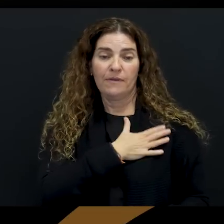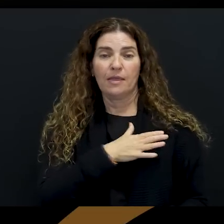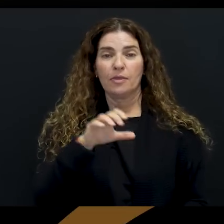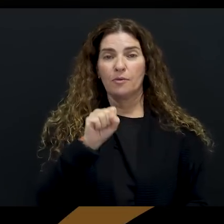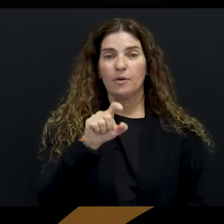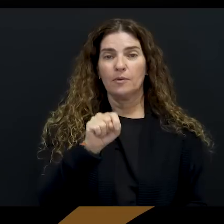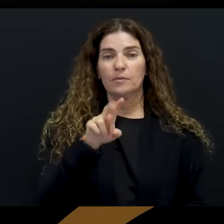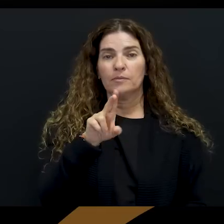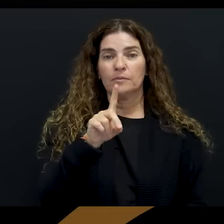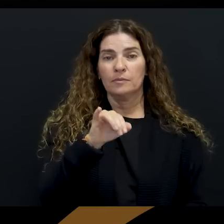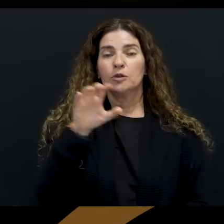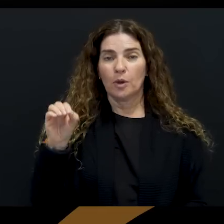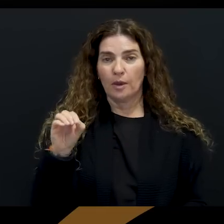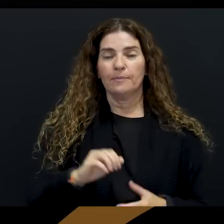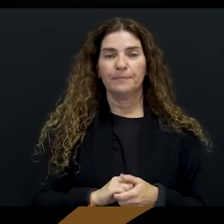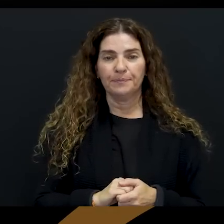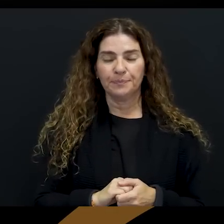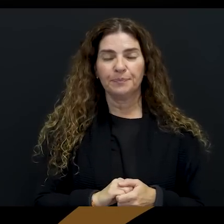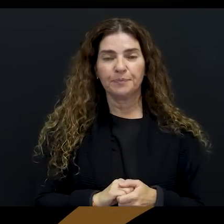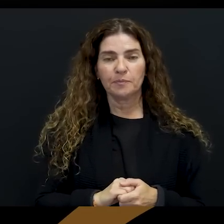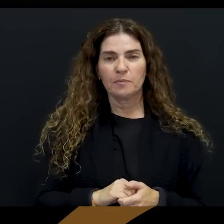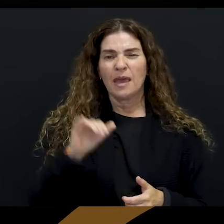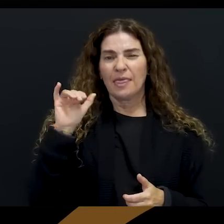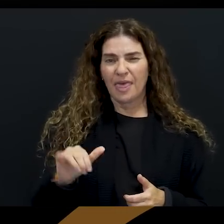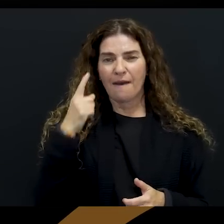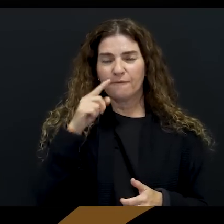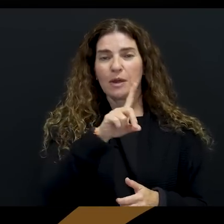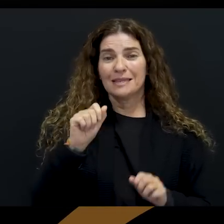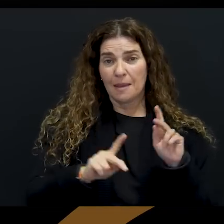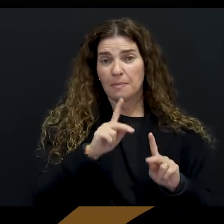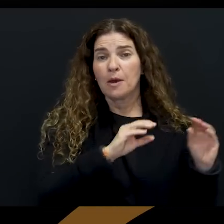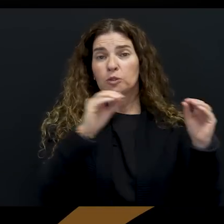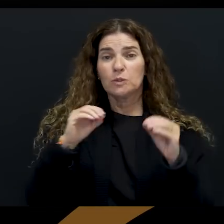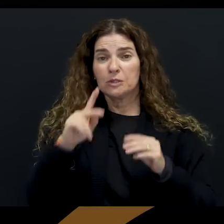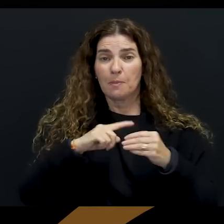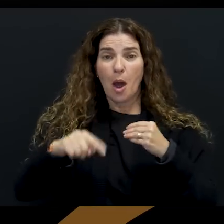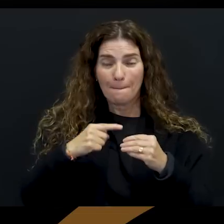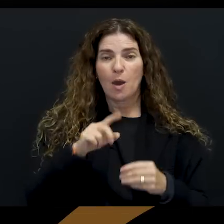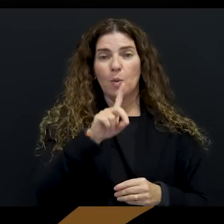where disabled presenters teach users about disability. Made in collaboration with the DeafBlind community,